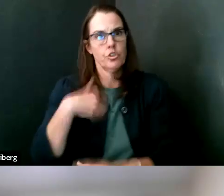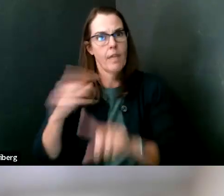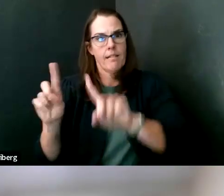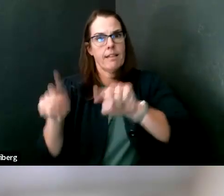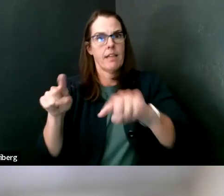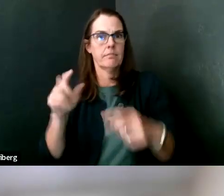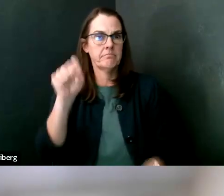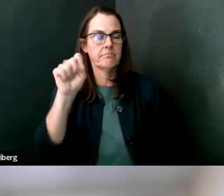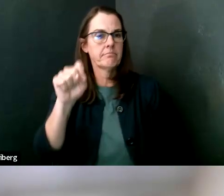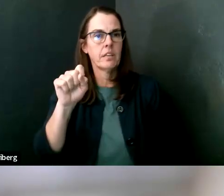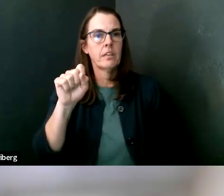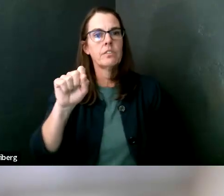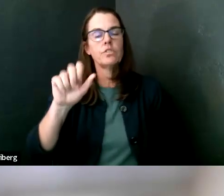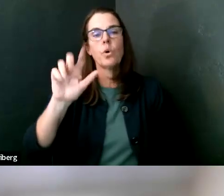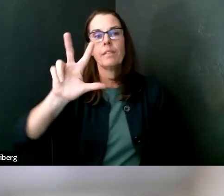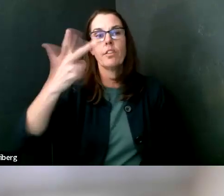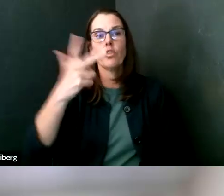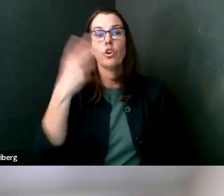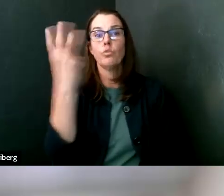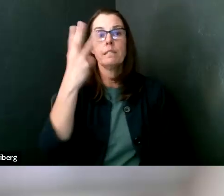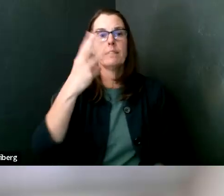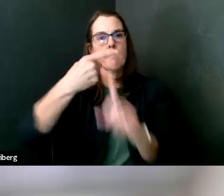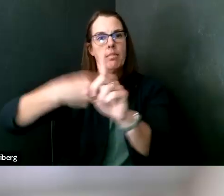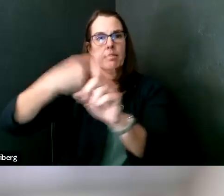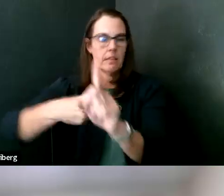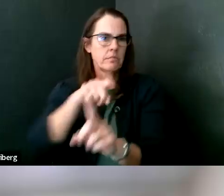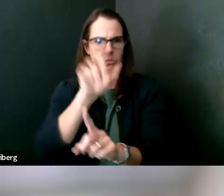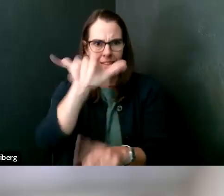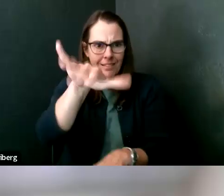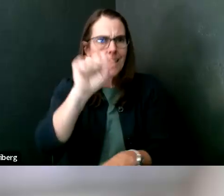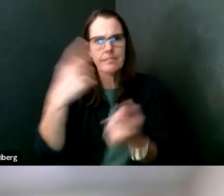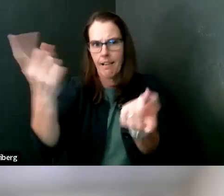them on the third Wednesday of every month. So we I would encourage you to come. I would encourage